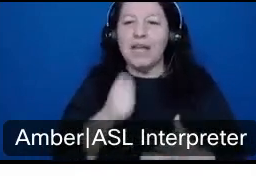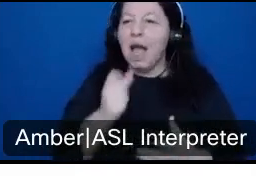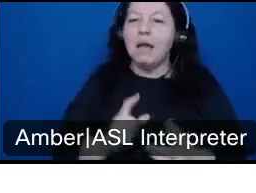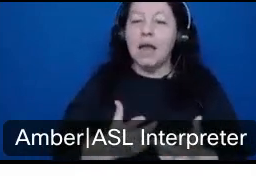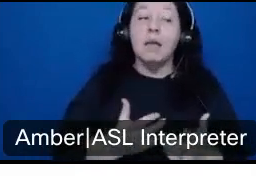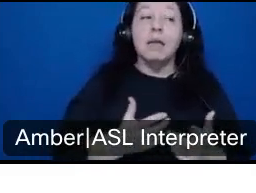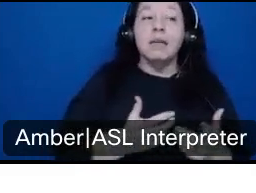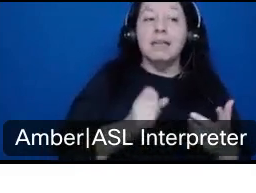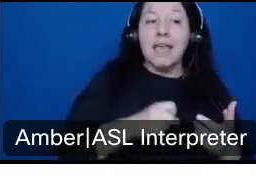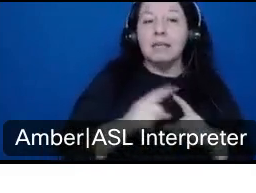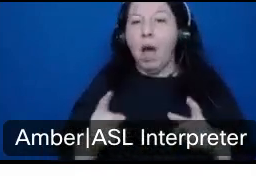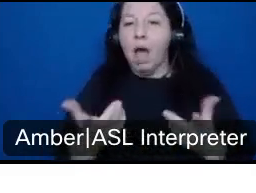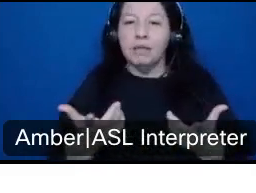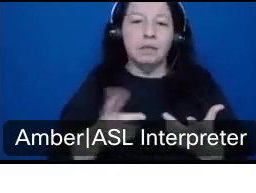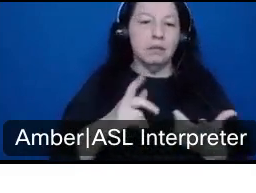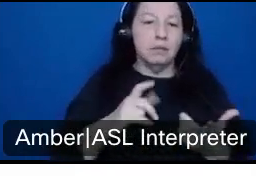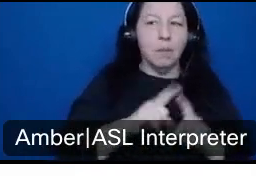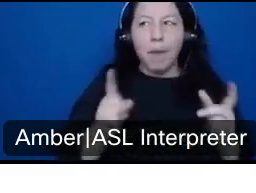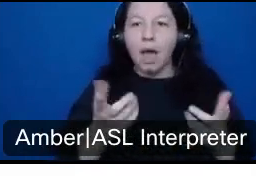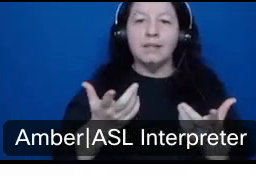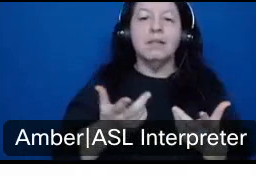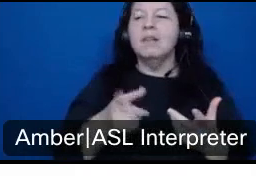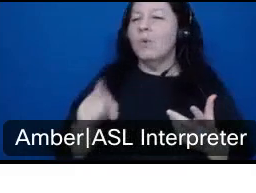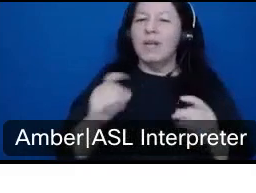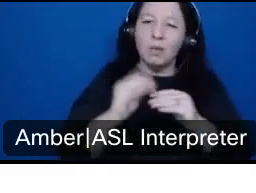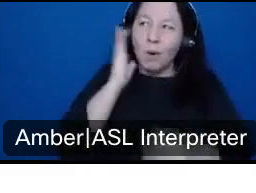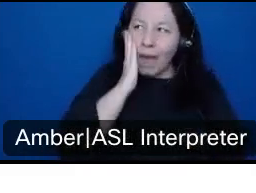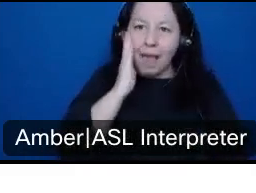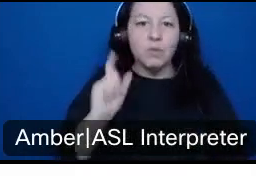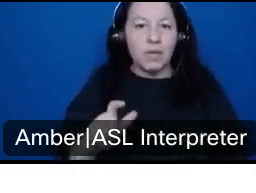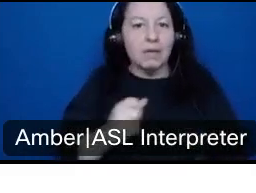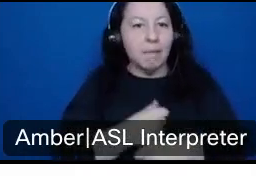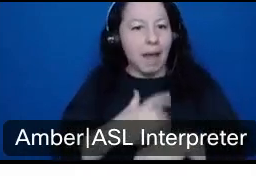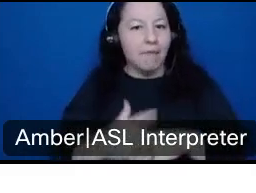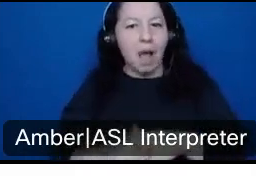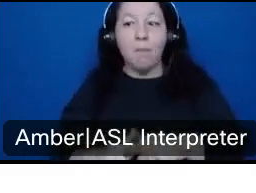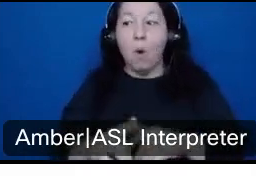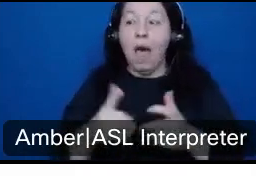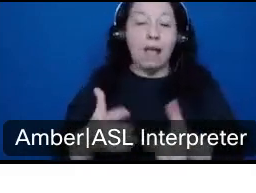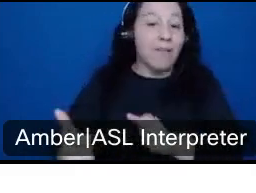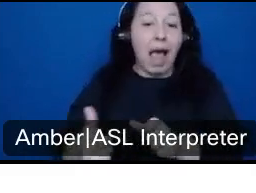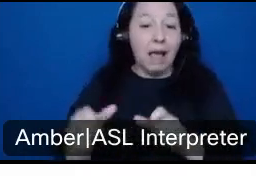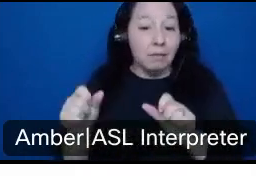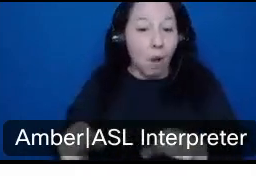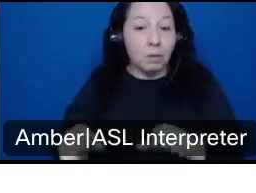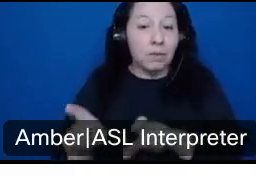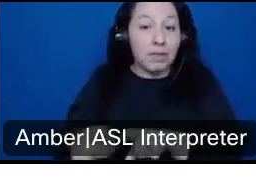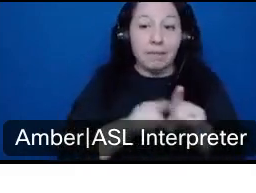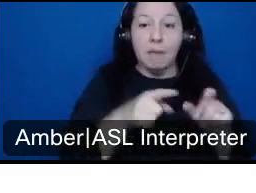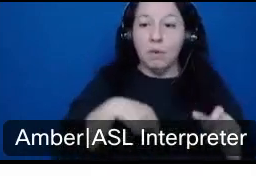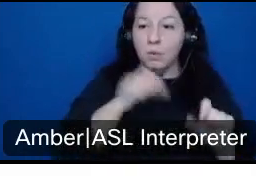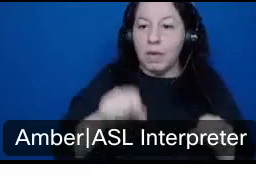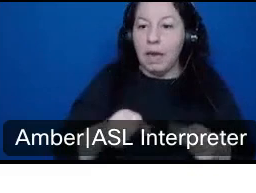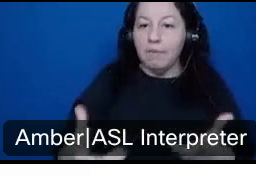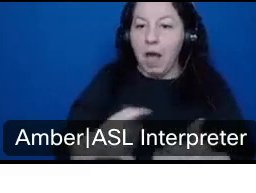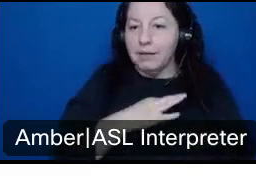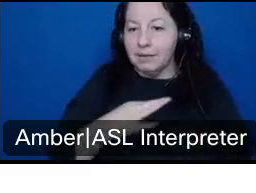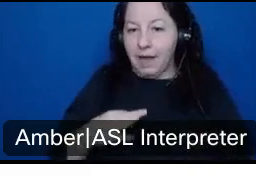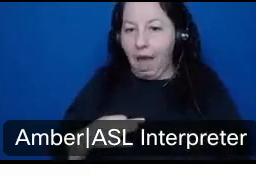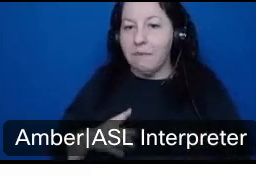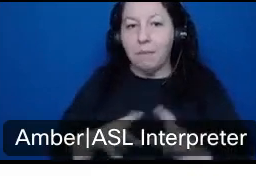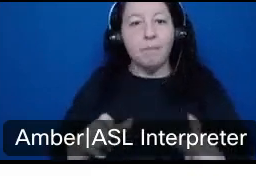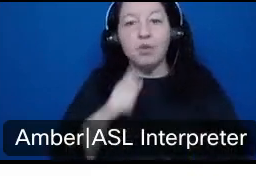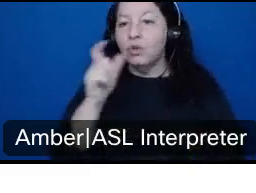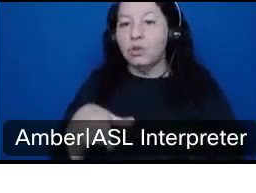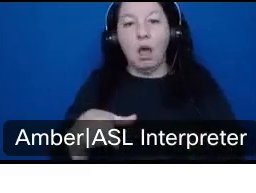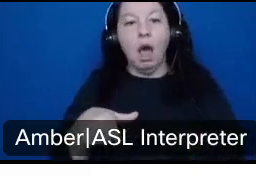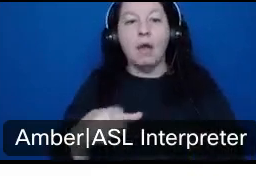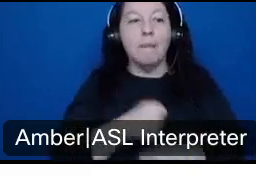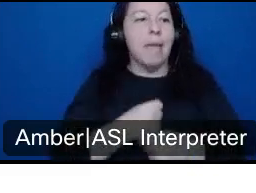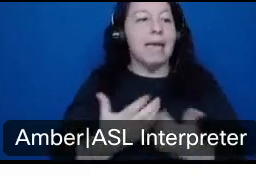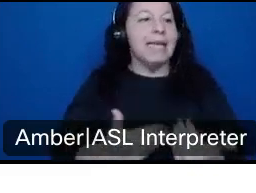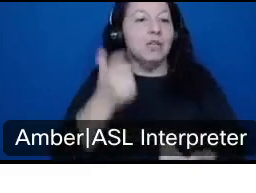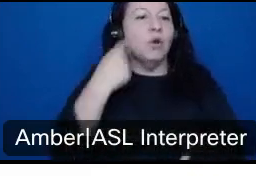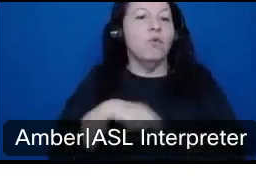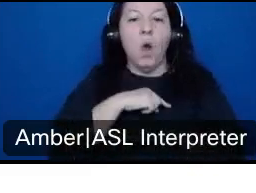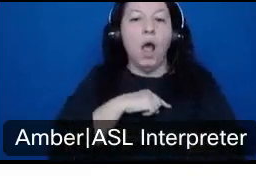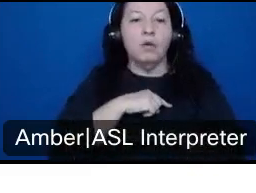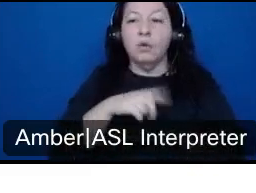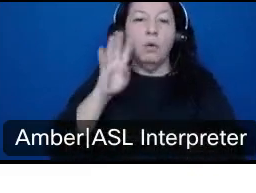We want to open more beds, we're opening them as quickly as we can find staffing, but that that shouldn't preclude us. It shouldn't enable us to just walk by that person. We should still bring them forward.